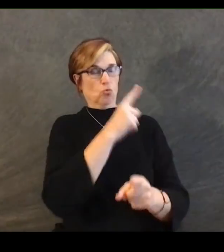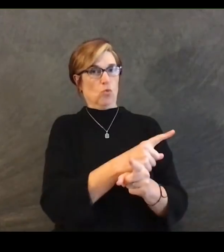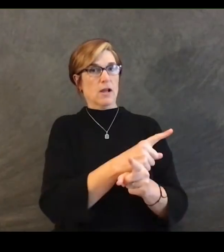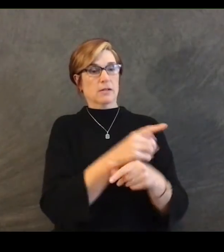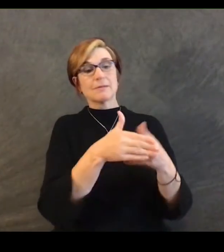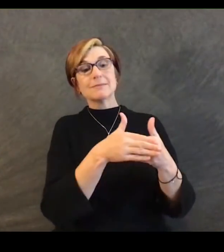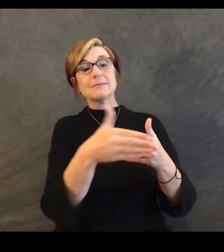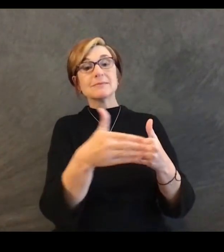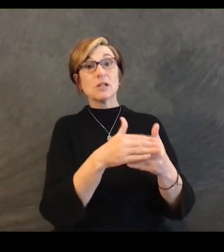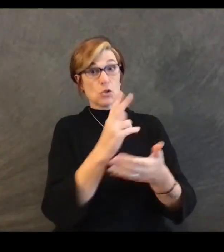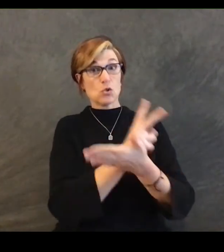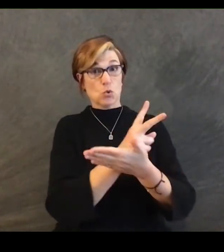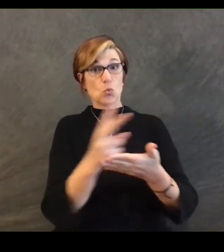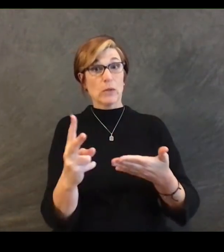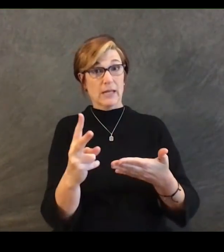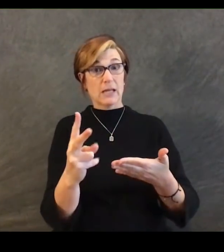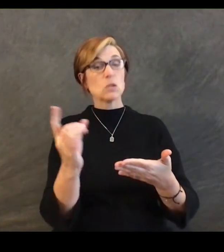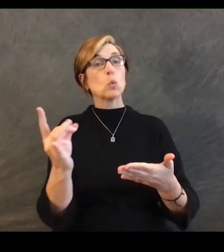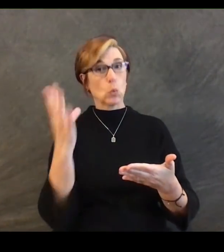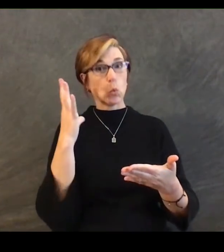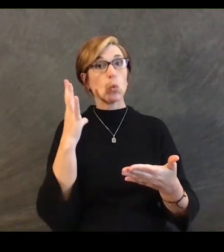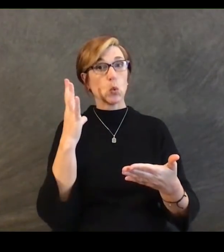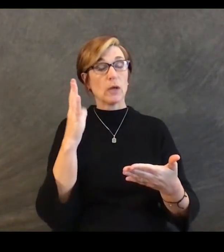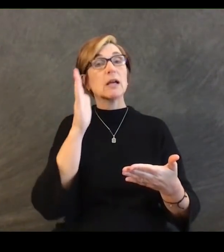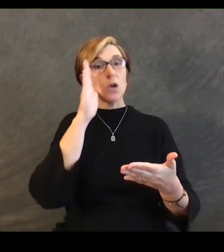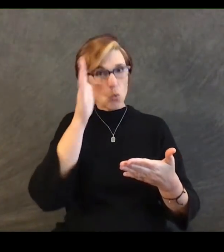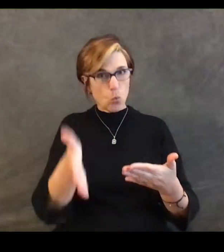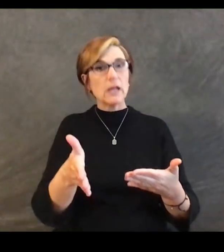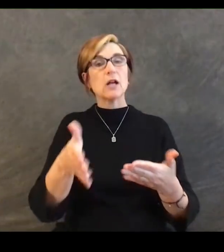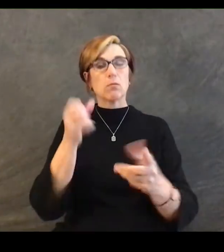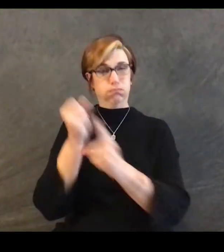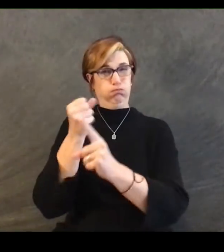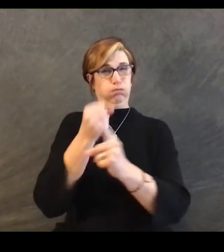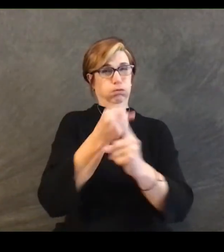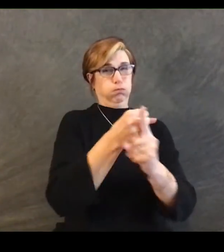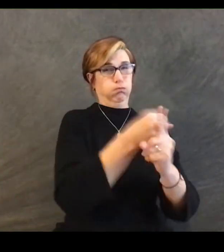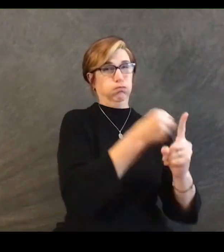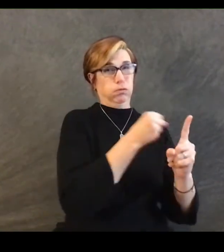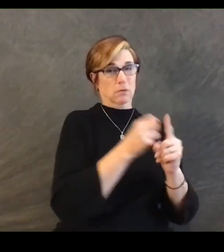this virus will do as it moves through communities next slide please